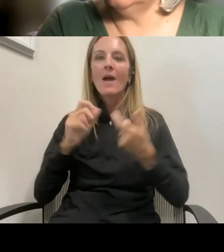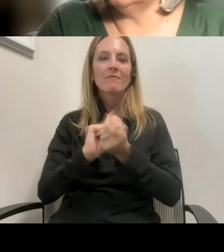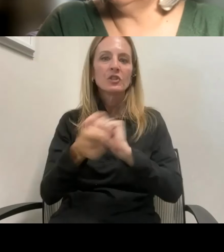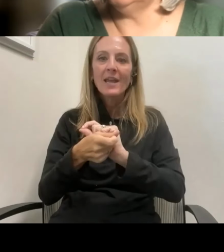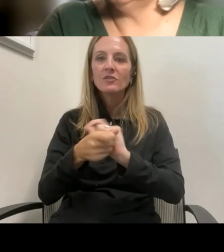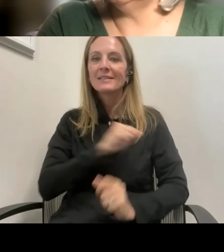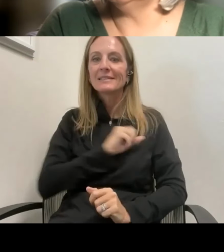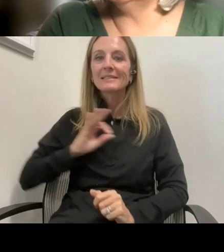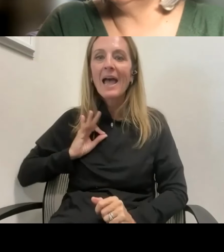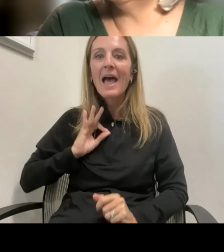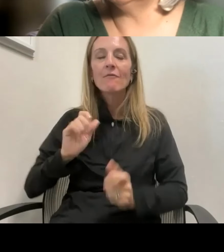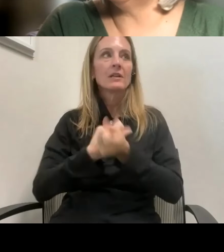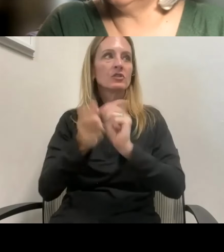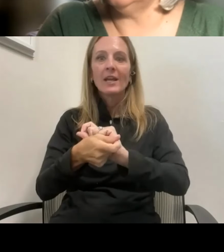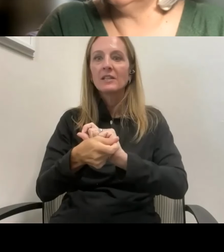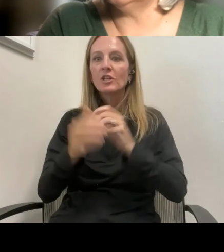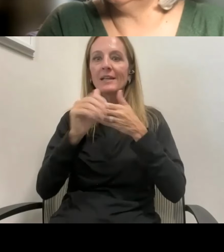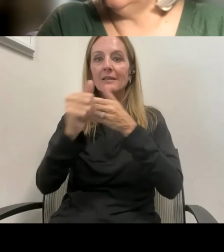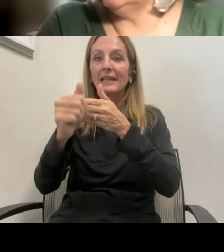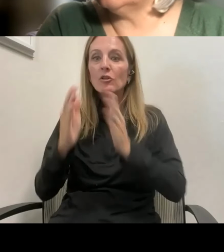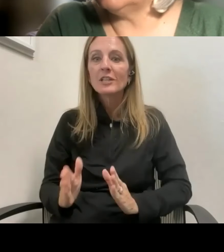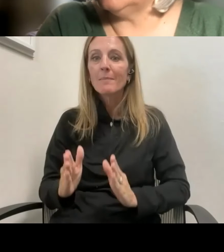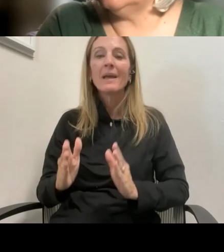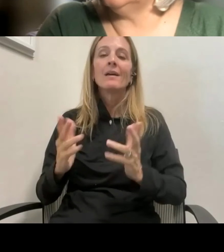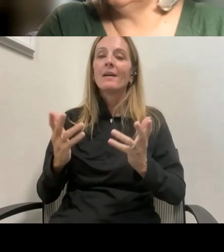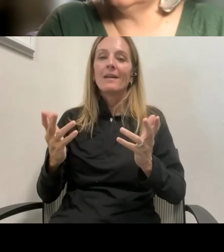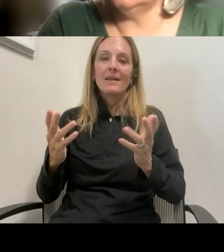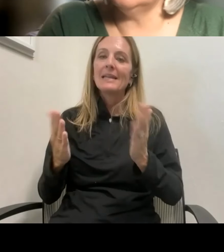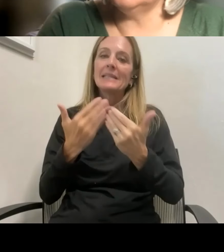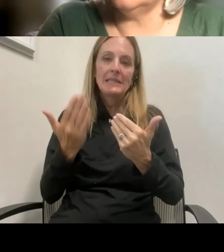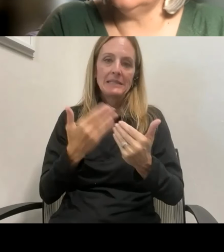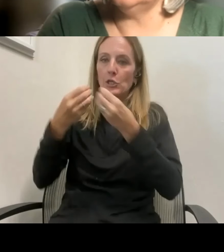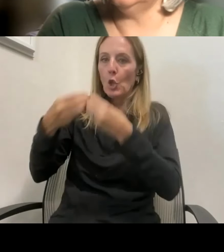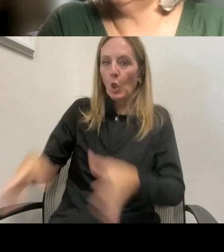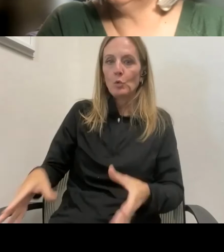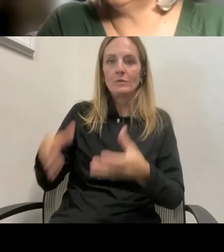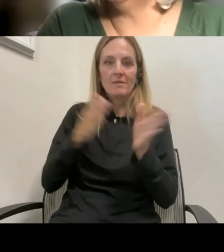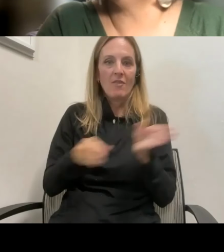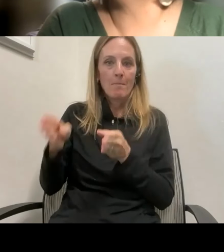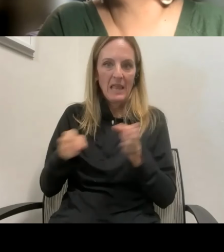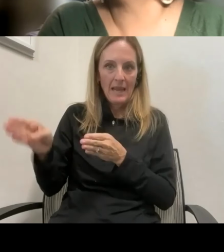it's quite easy to lose those plans the land use plan, education plan, the health plan, yeah.